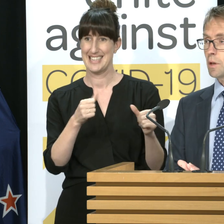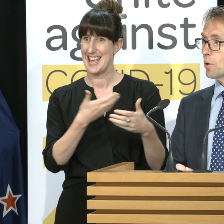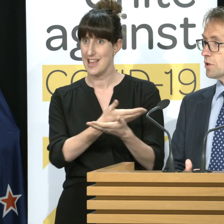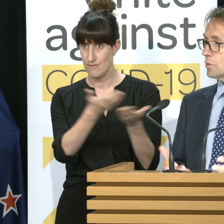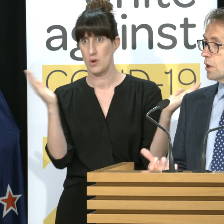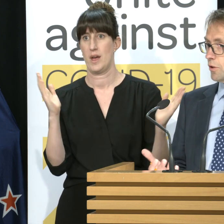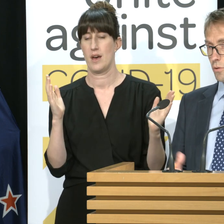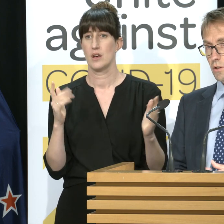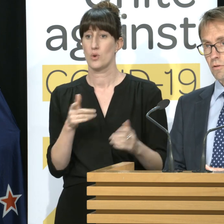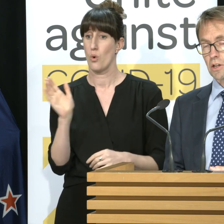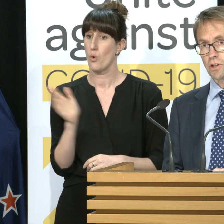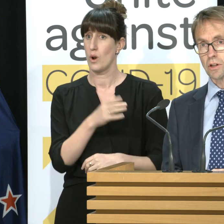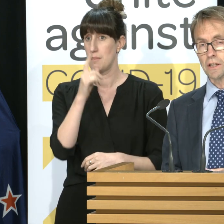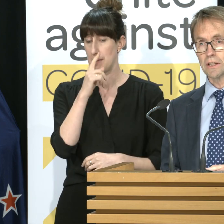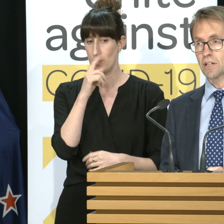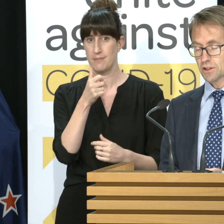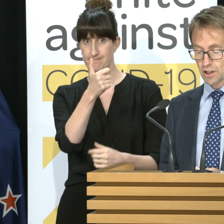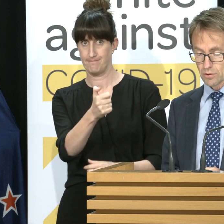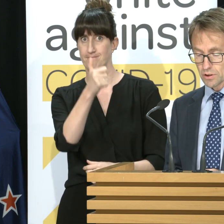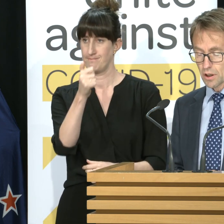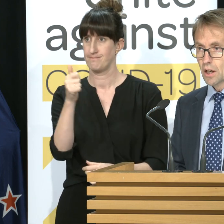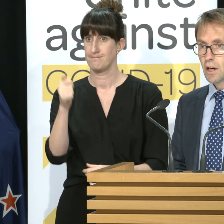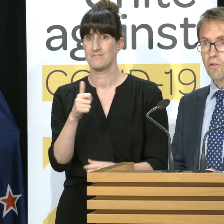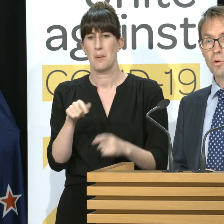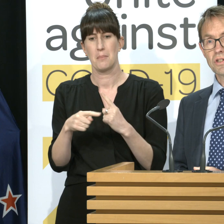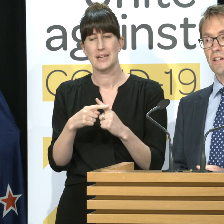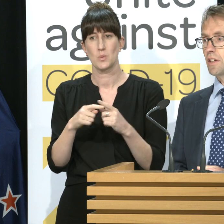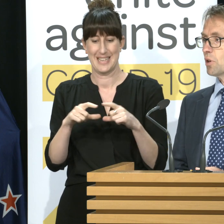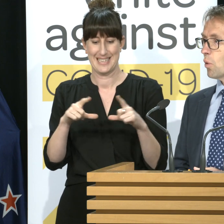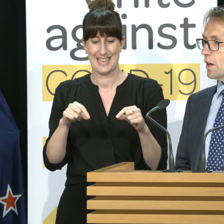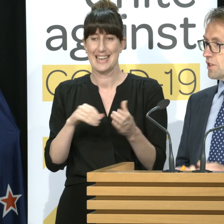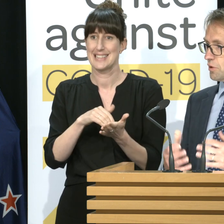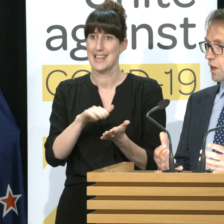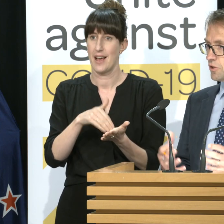where possible through the information and ticket sales. Of course, that then requires everyone